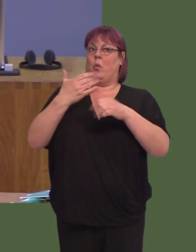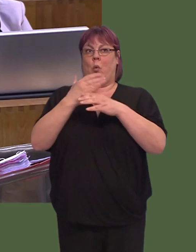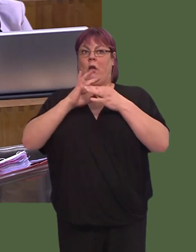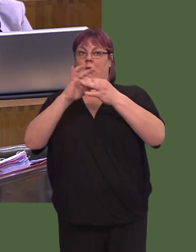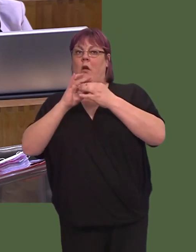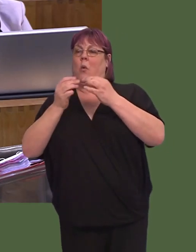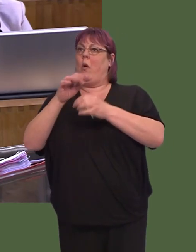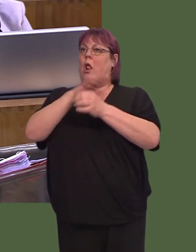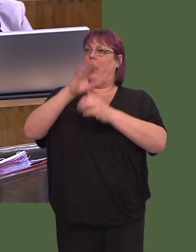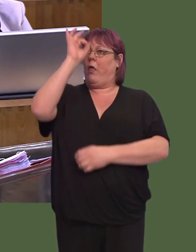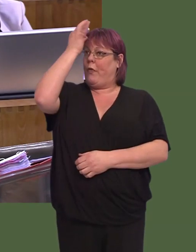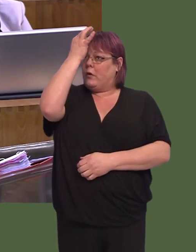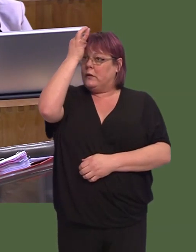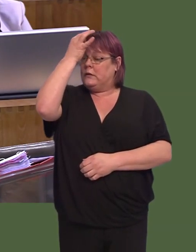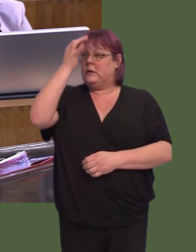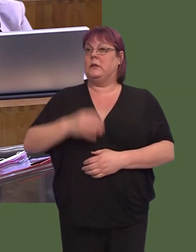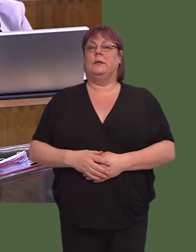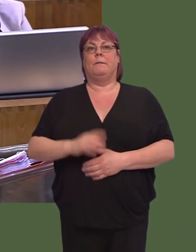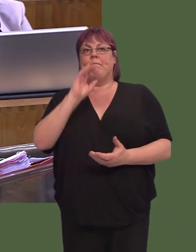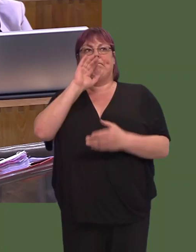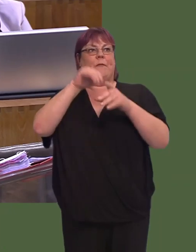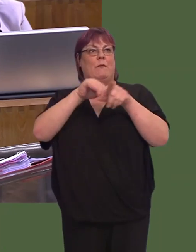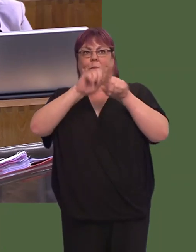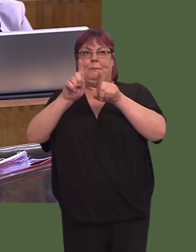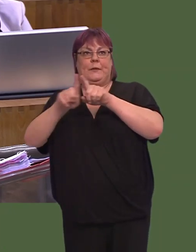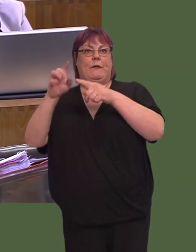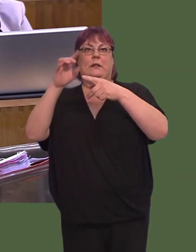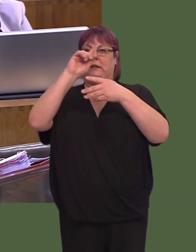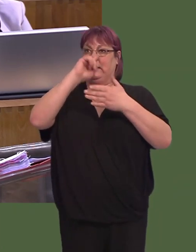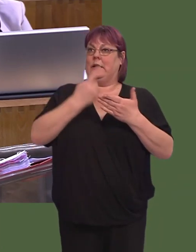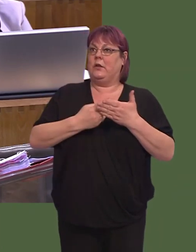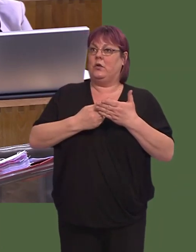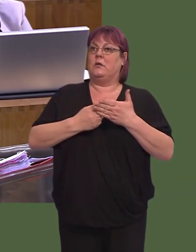authorities and they take into account all of those sorts of decisions in making some